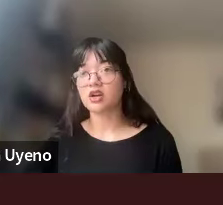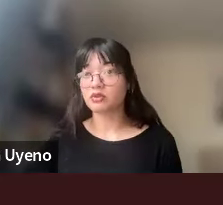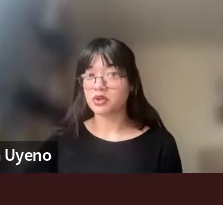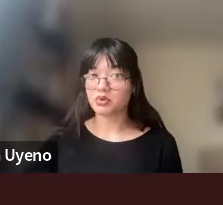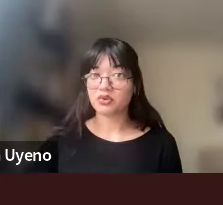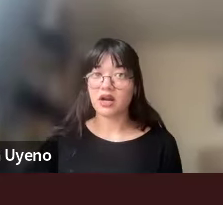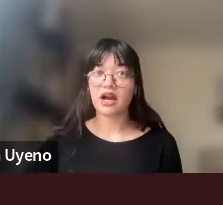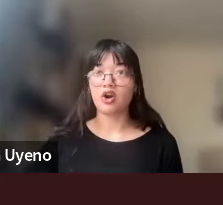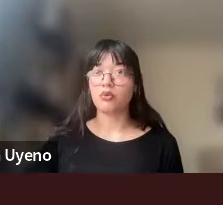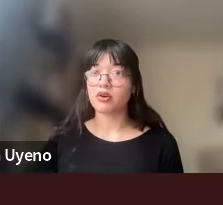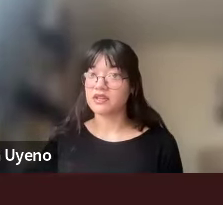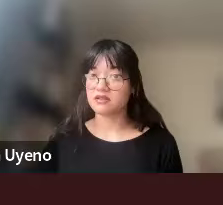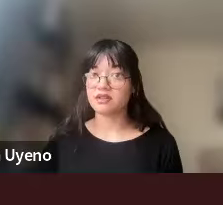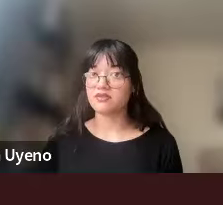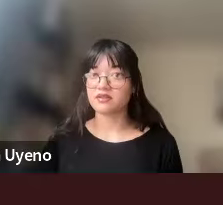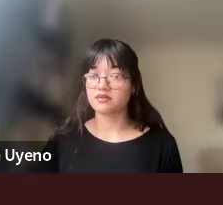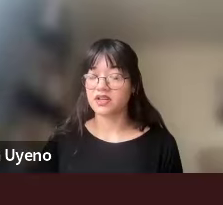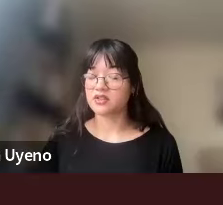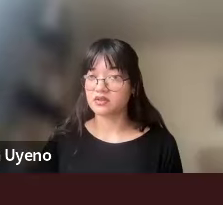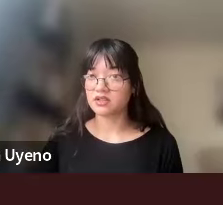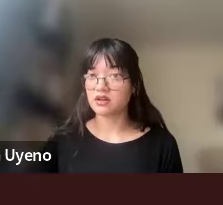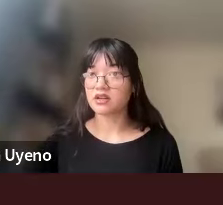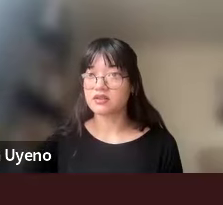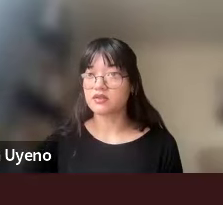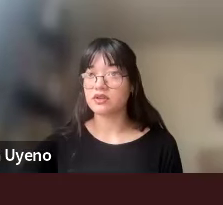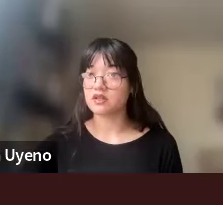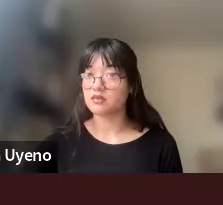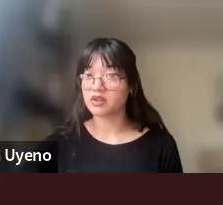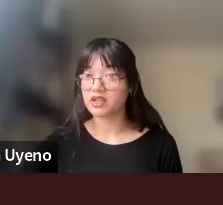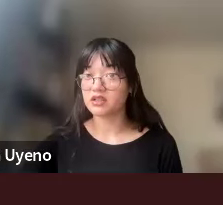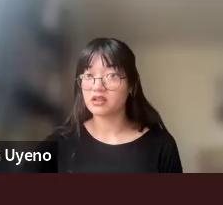Ifs unavoidable how pervasive the effects of financial need are to accessibility,